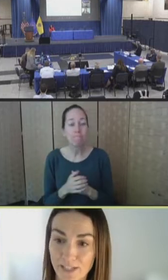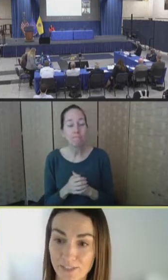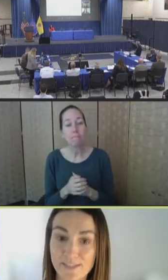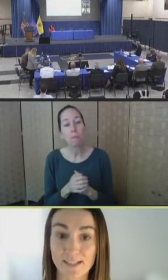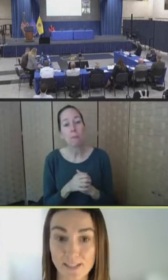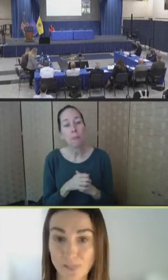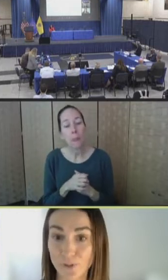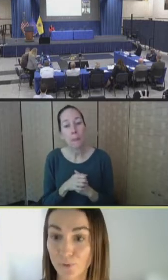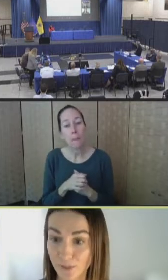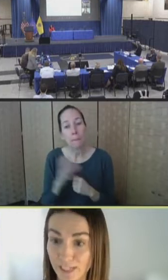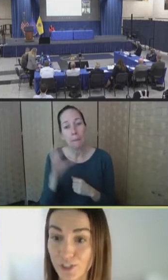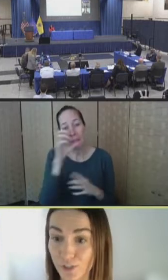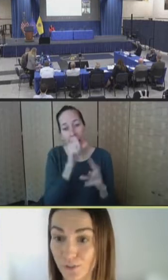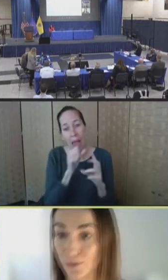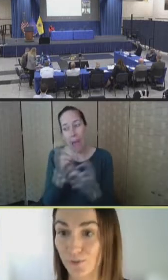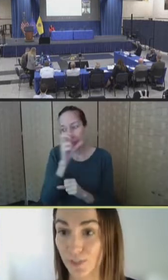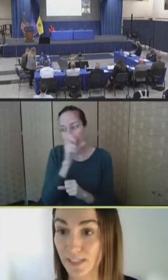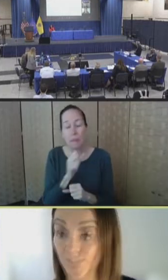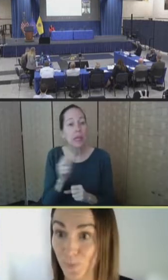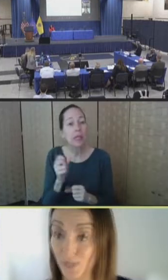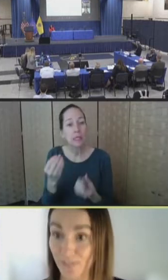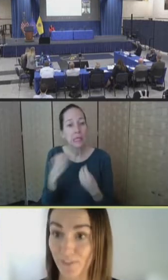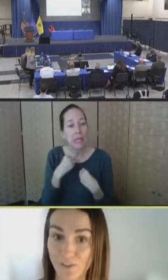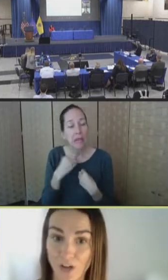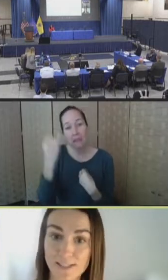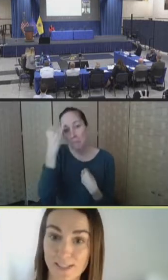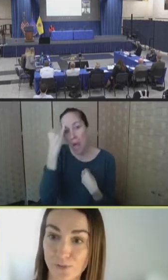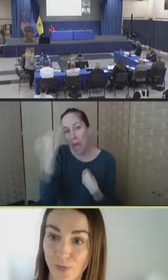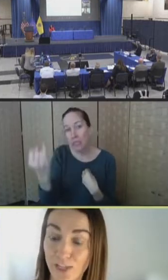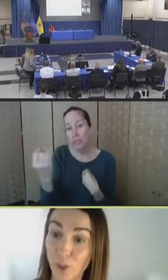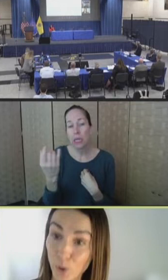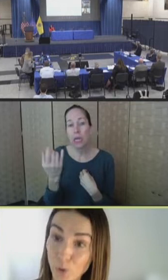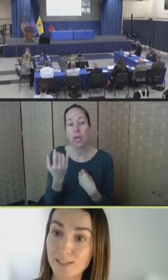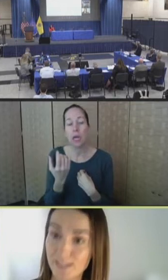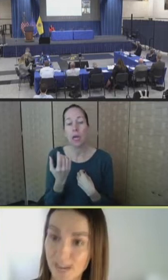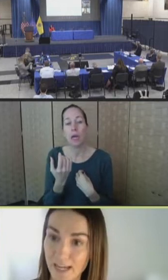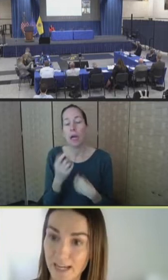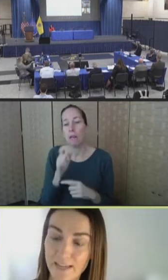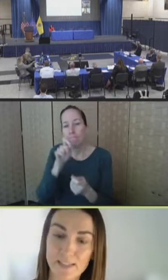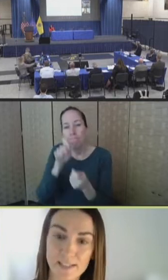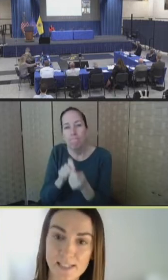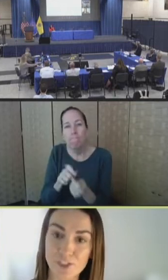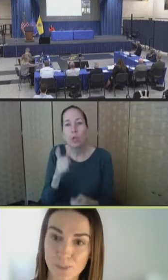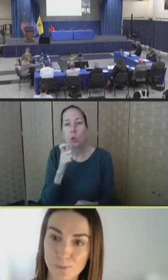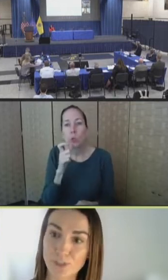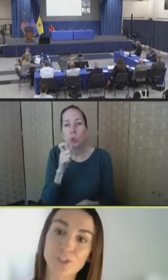give a sense of the relationally specific losses, right. Like, who is dying in these structures?